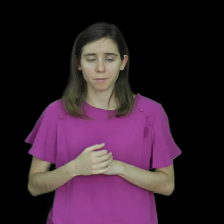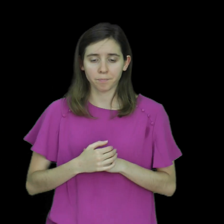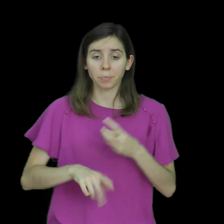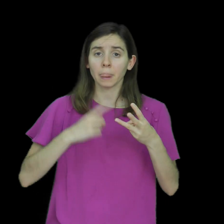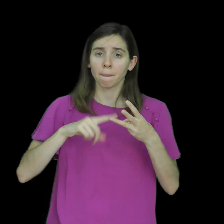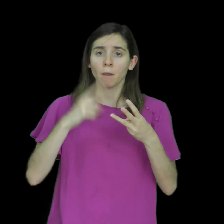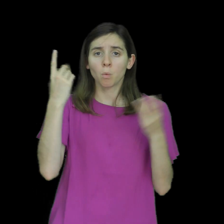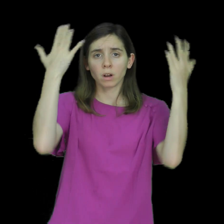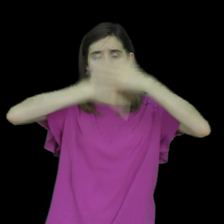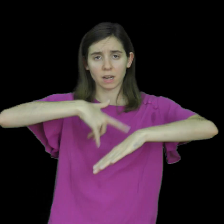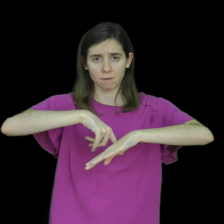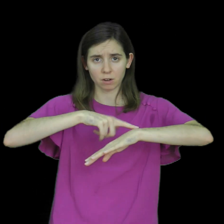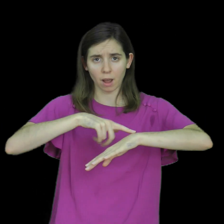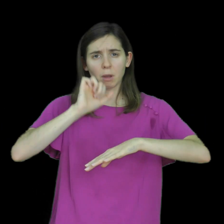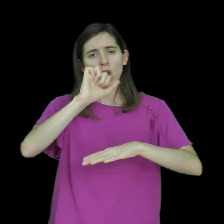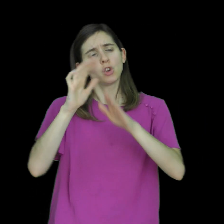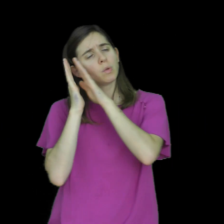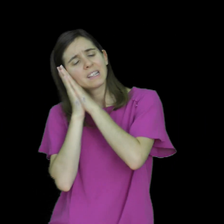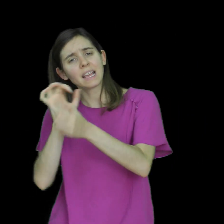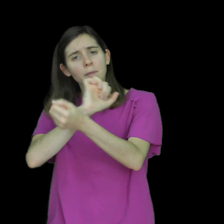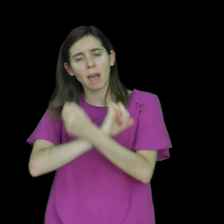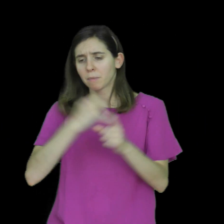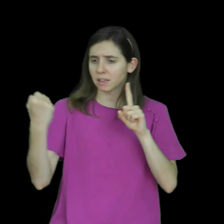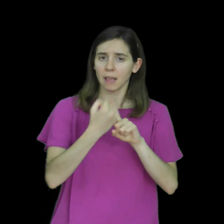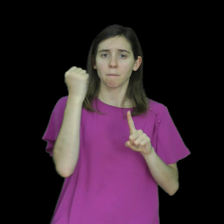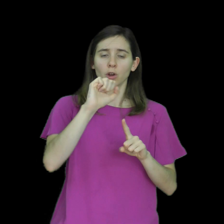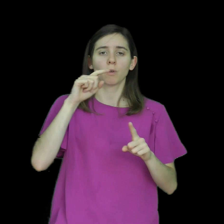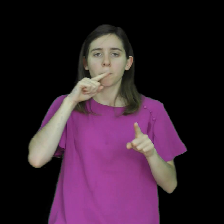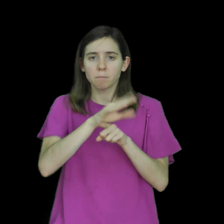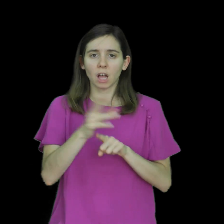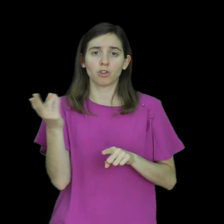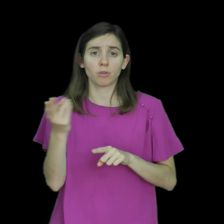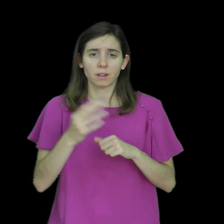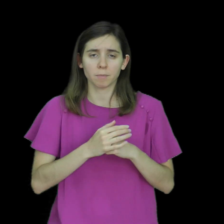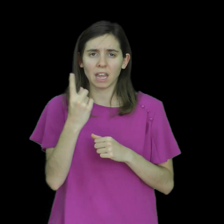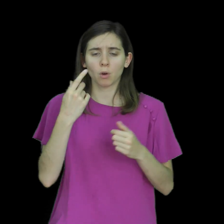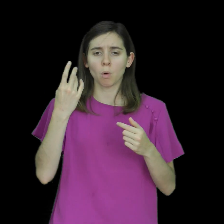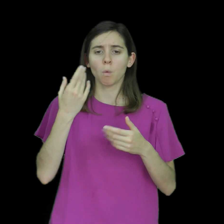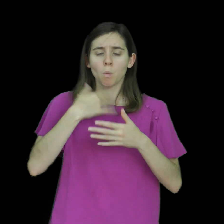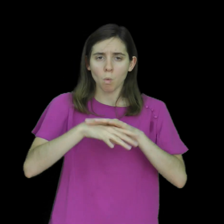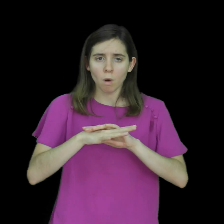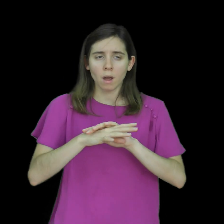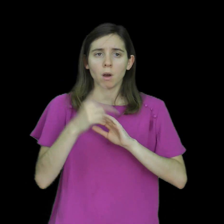Your sleep habits directly impact your blood sugars. In one study, healthy young adults were